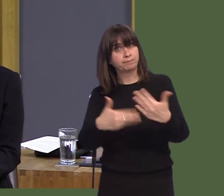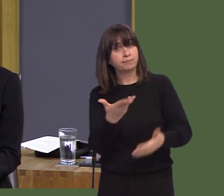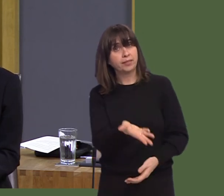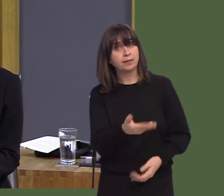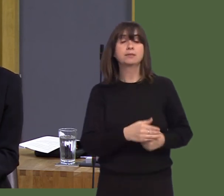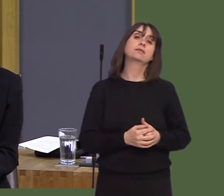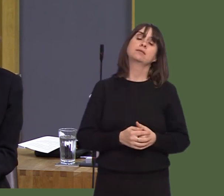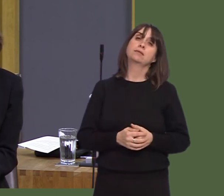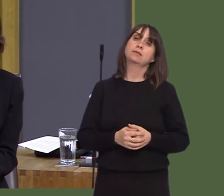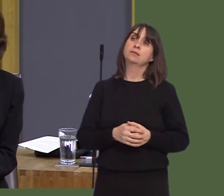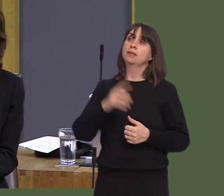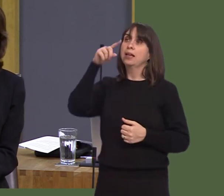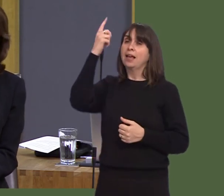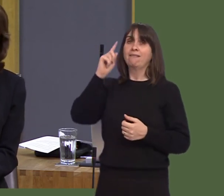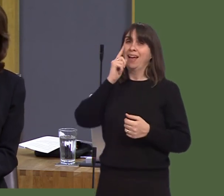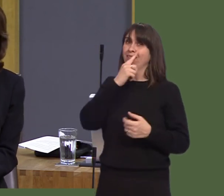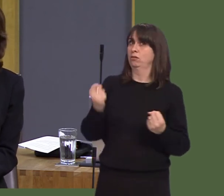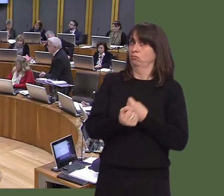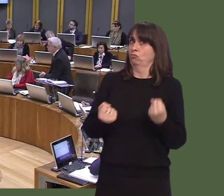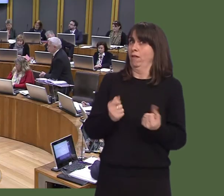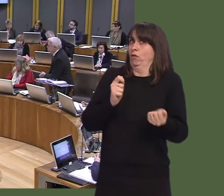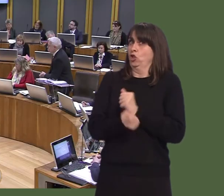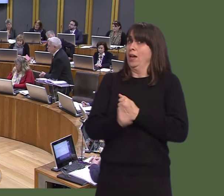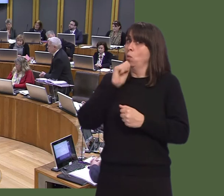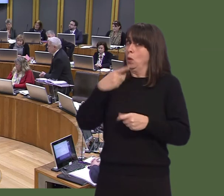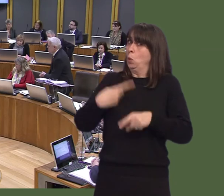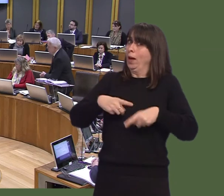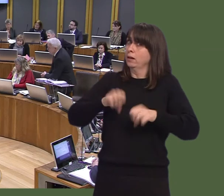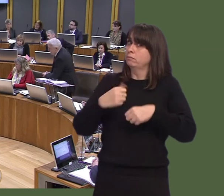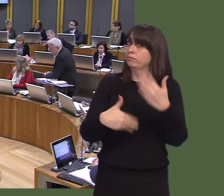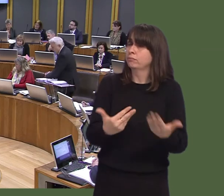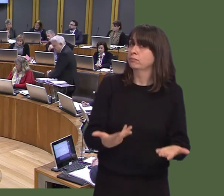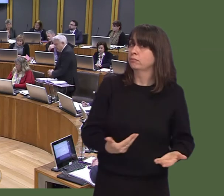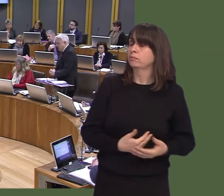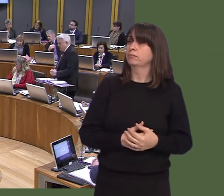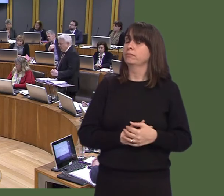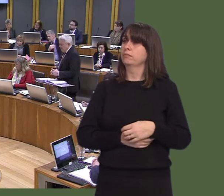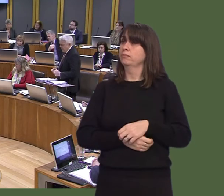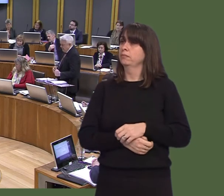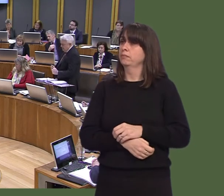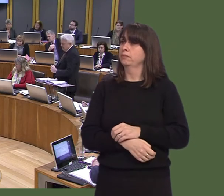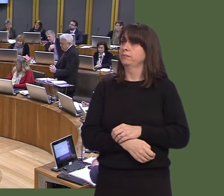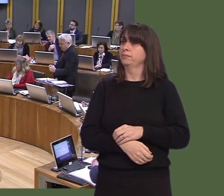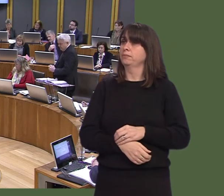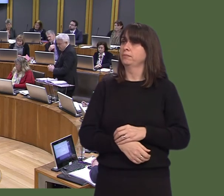Can the First Minister tell the people of Wales what is going on in the national health